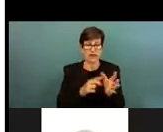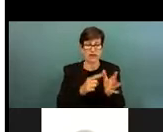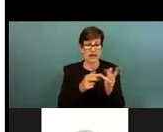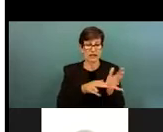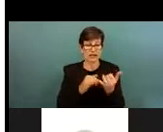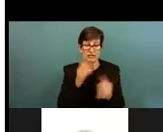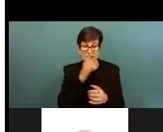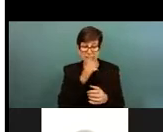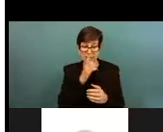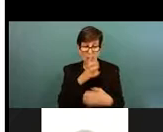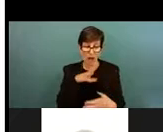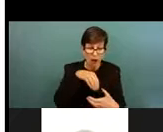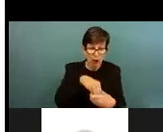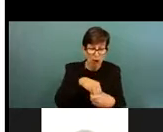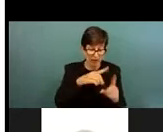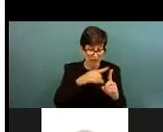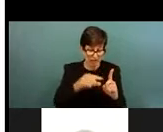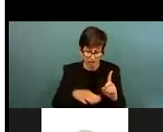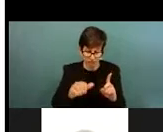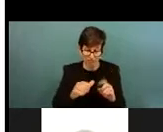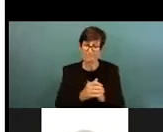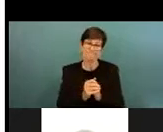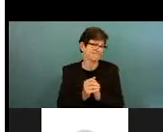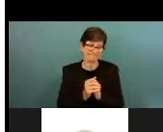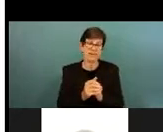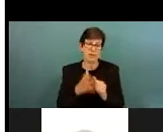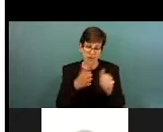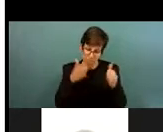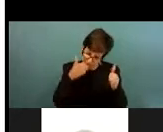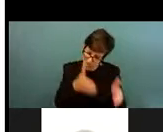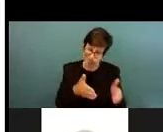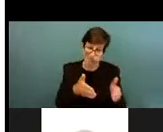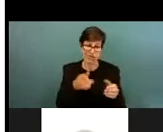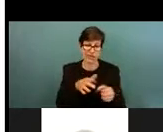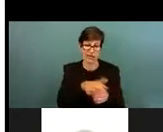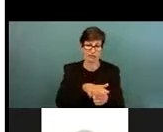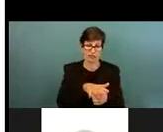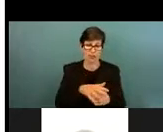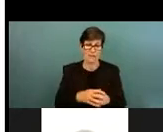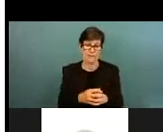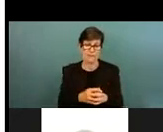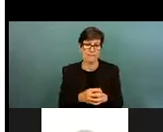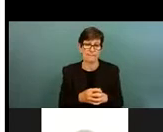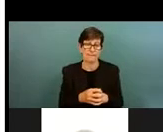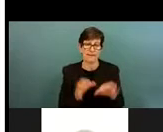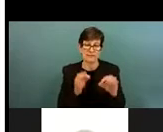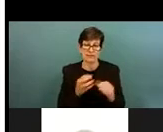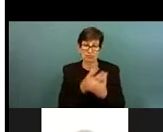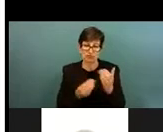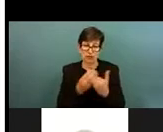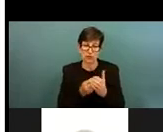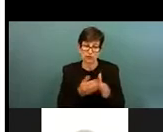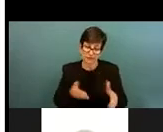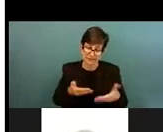requires concentrated resources. And we think that is now a significant priority, that's